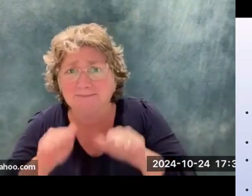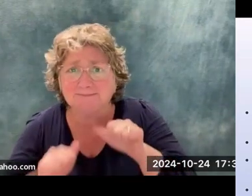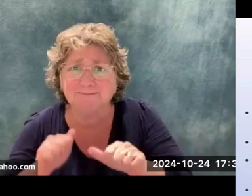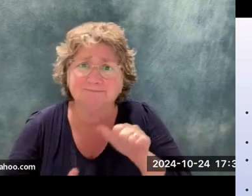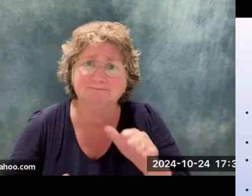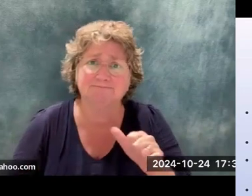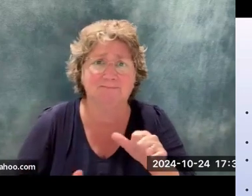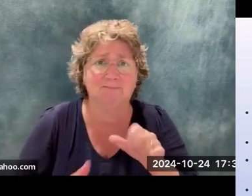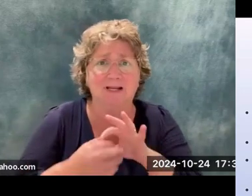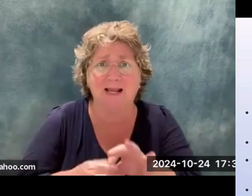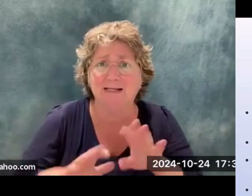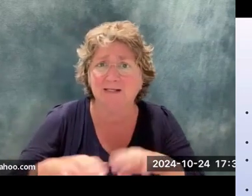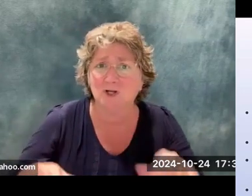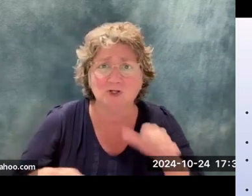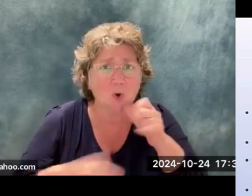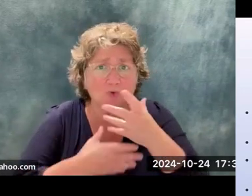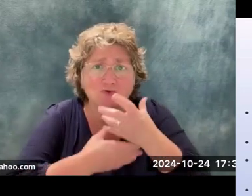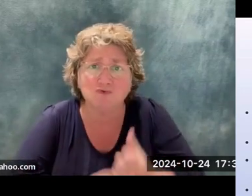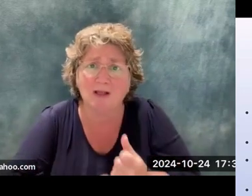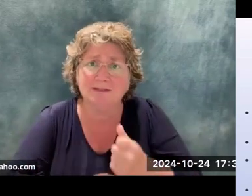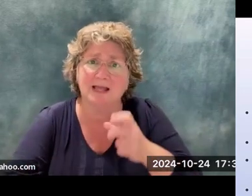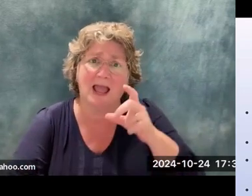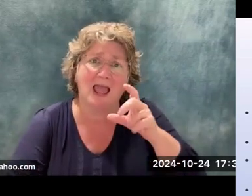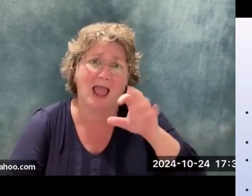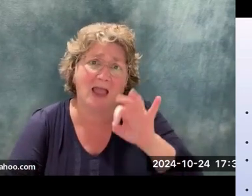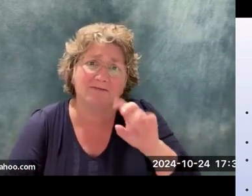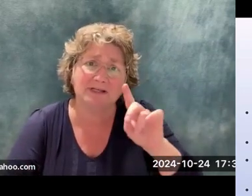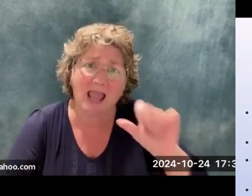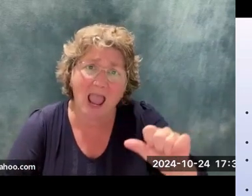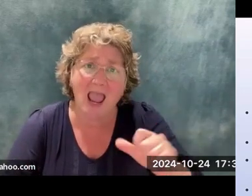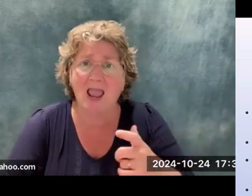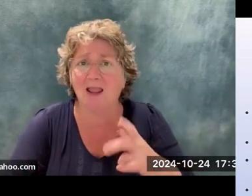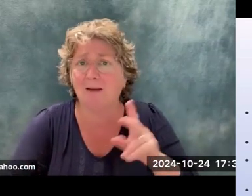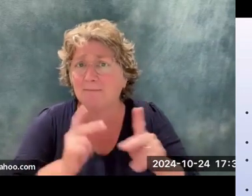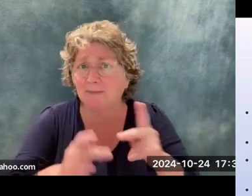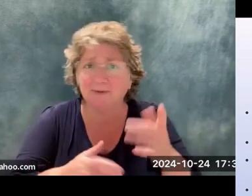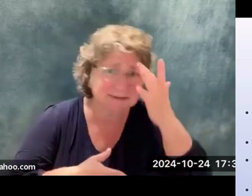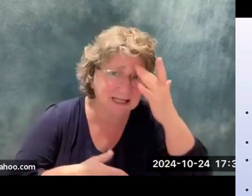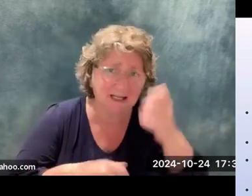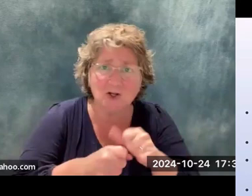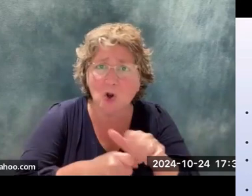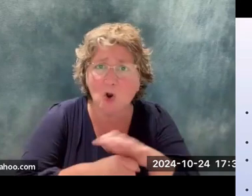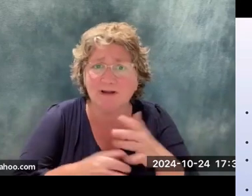I don't trust the FDA. People get COVID anyway. It's potentially harmful.